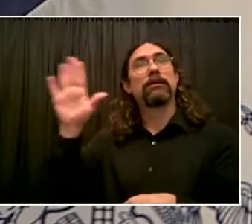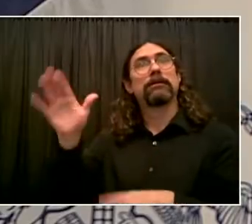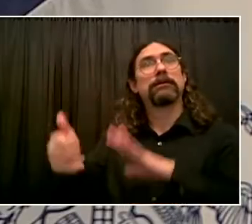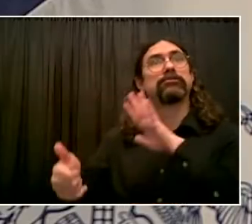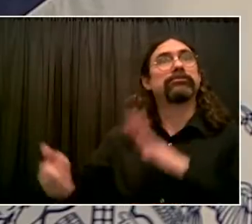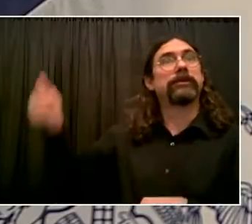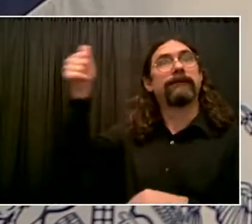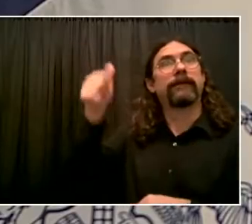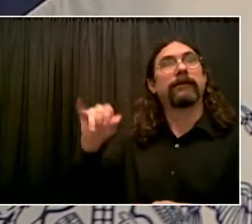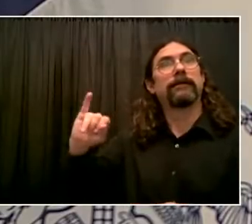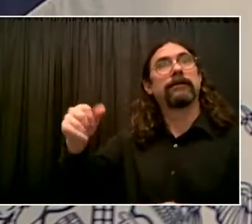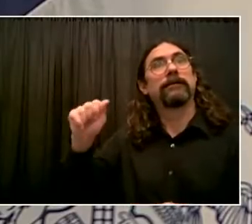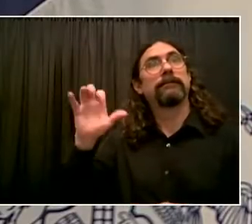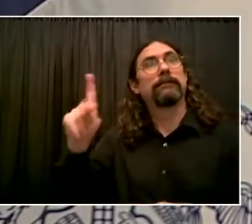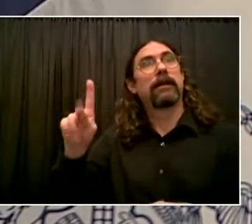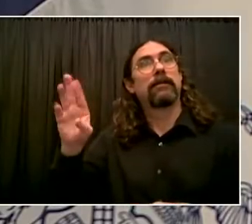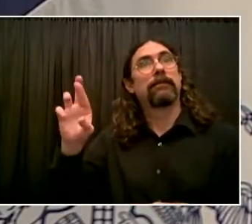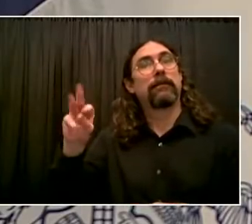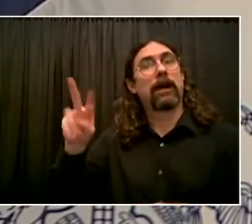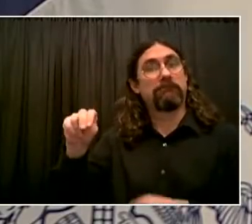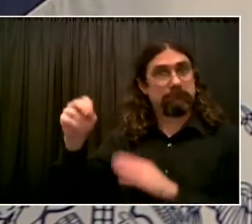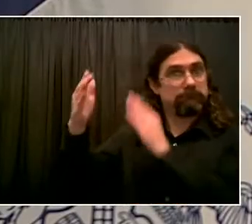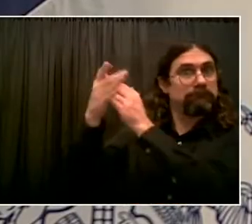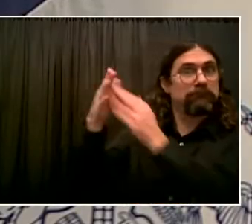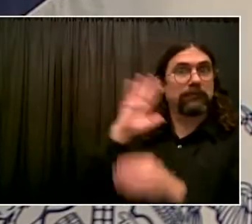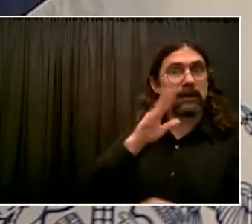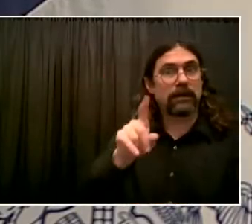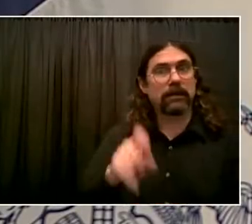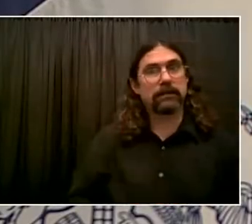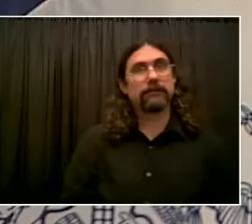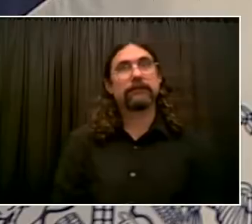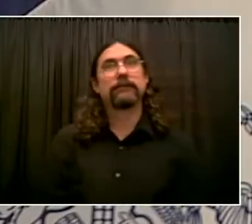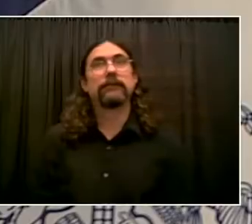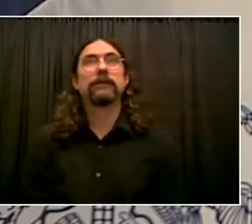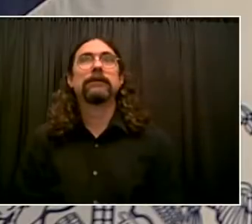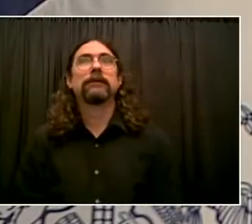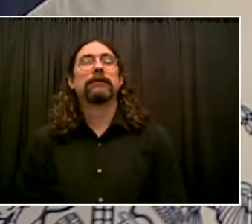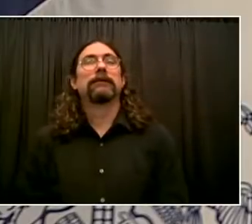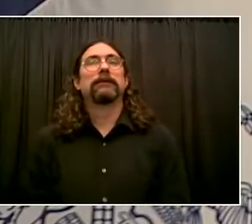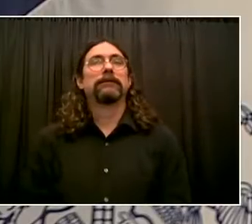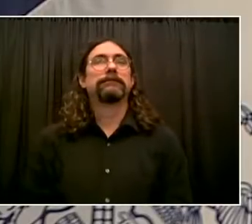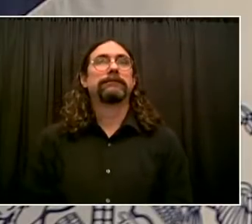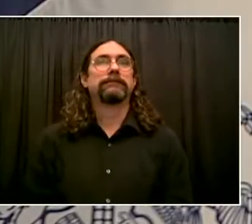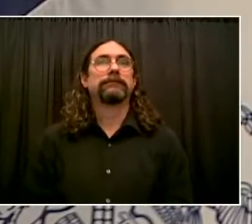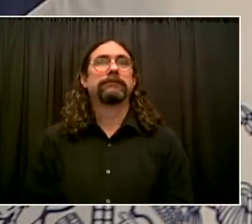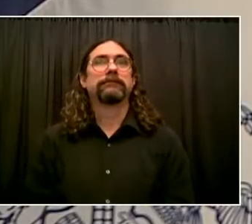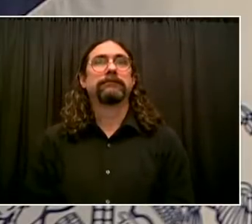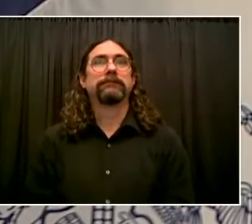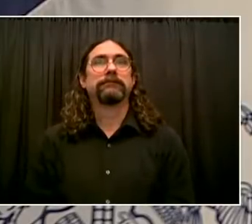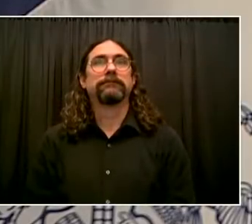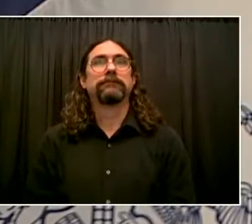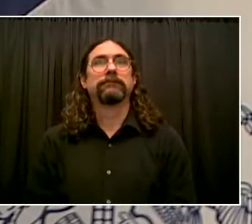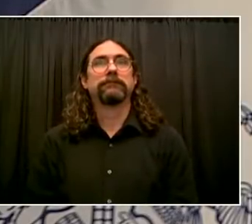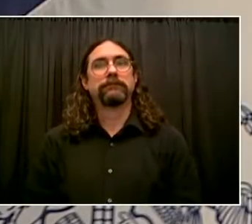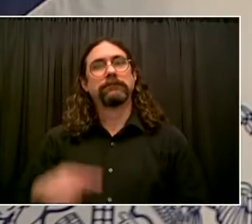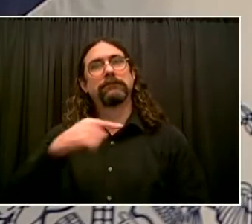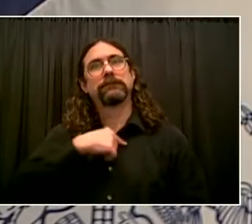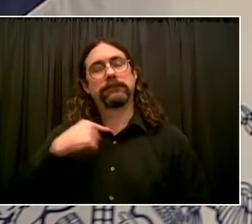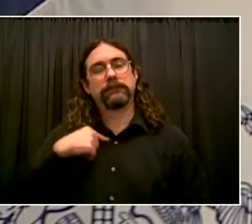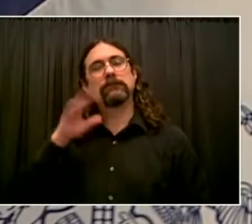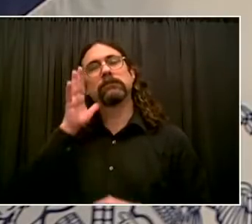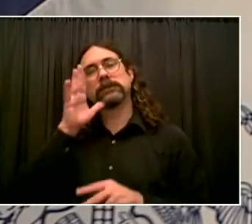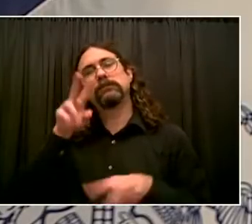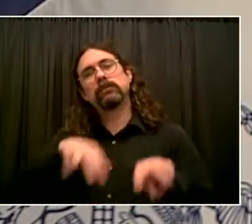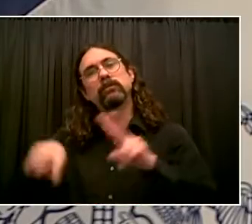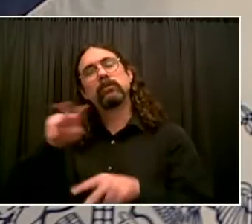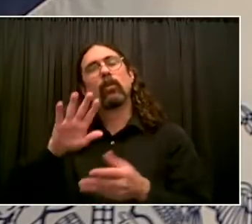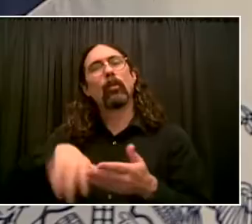WE'RE GOING TO LOOK AT EVERY